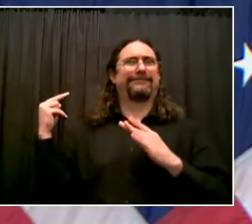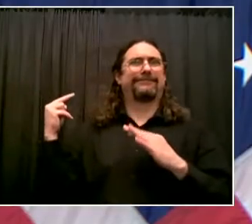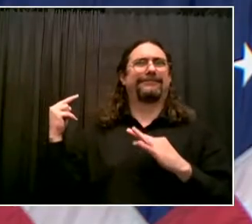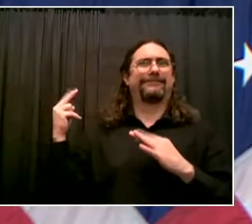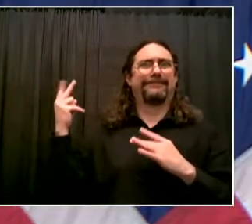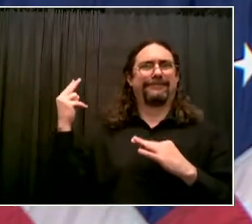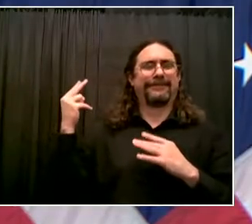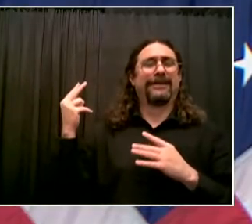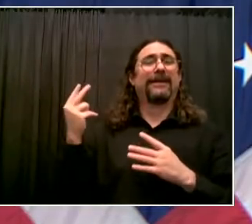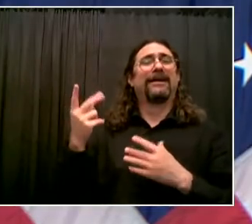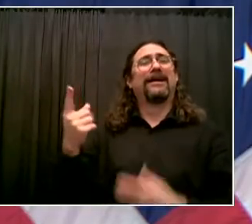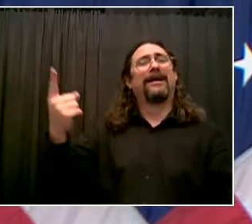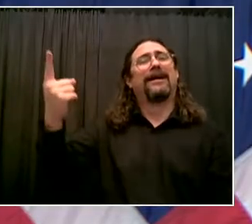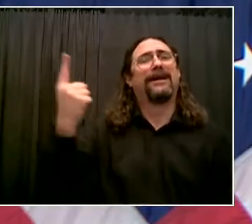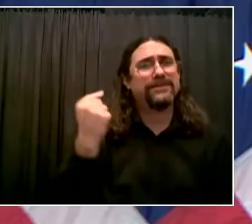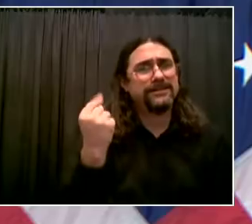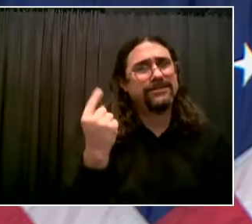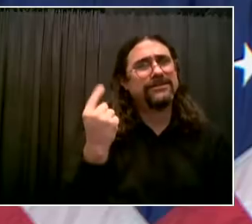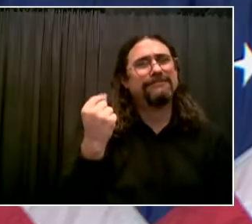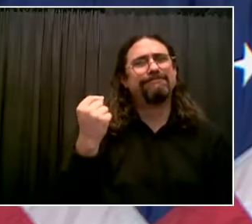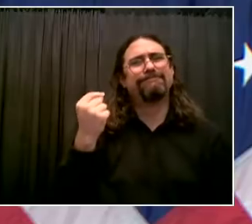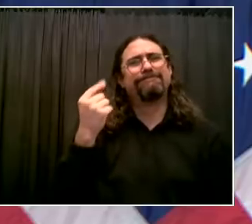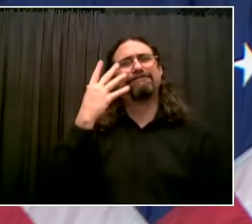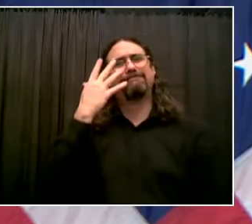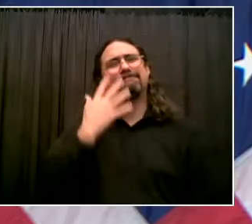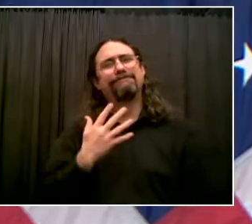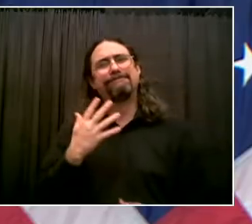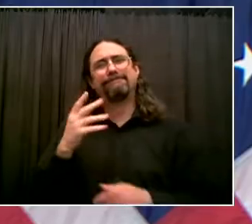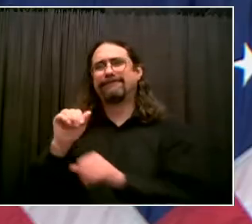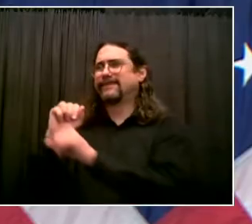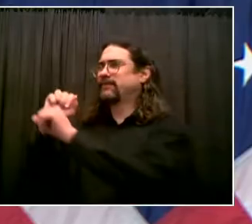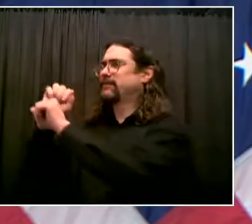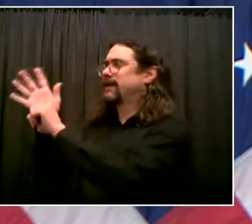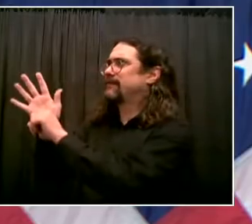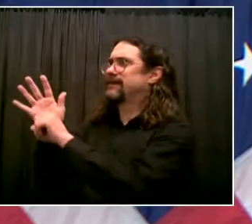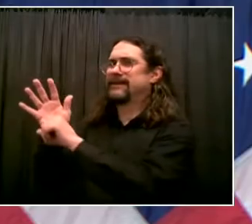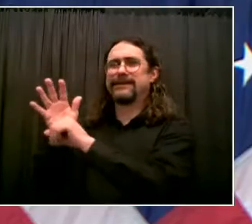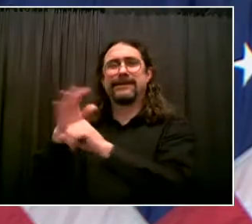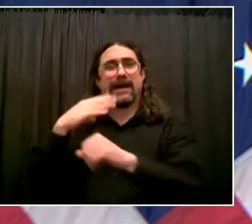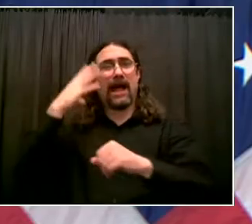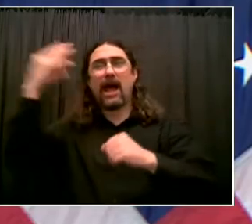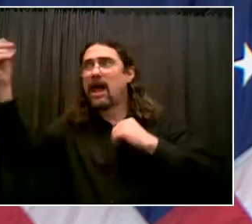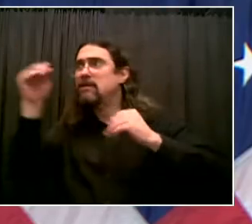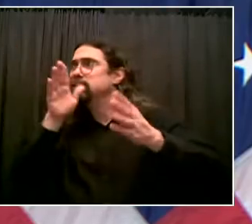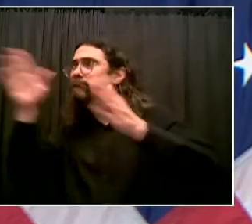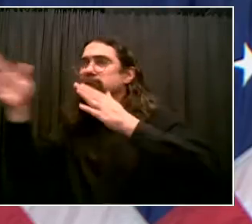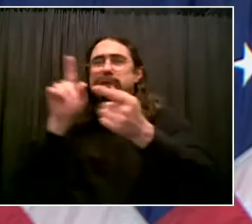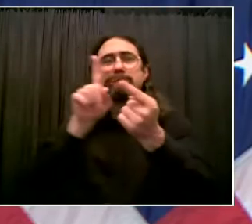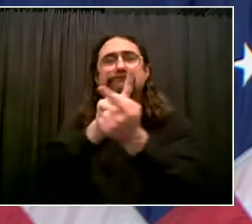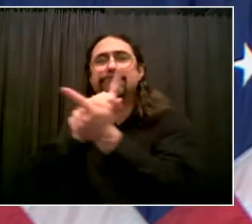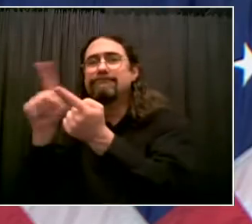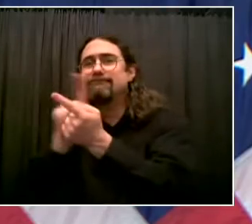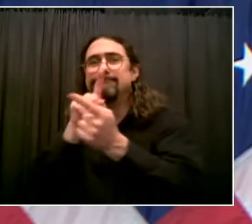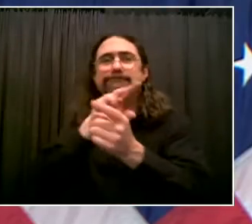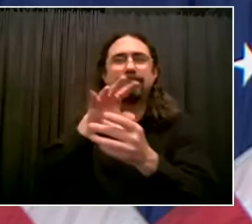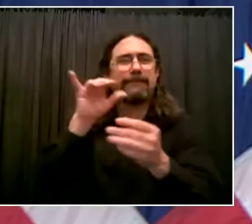BECAUSE OF THE PANDEMIC WE E AR UNABLE TO GET OUT THERE AS MUCH AS WE WOULD HAVE LIKED DO. WE HAD TO PRACTICE SOCIAL